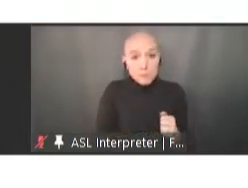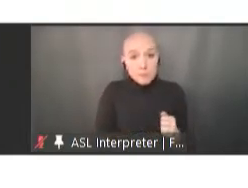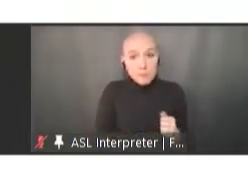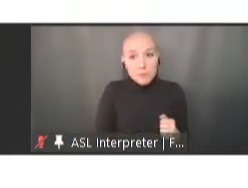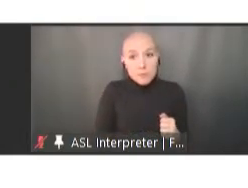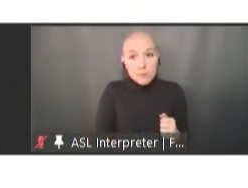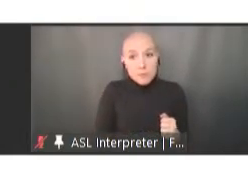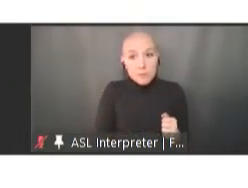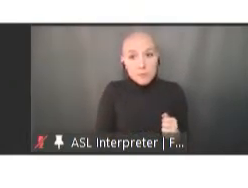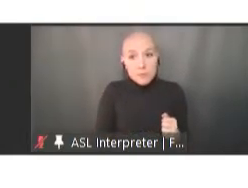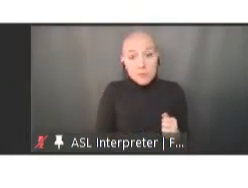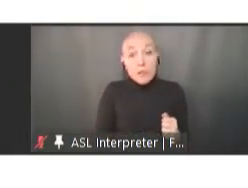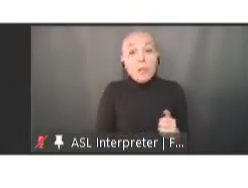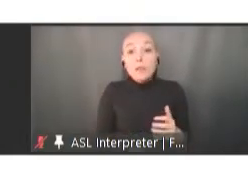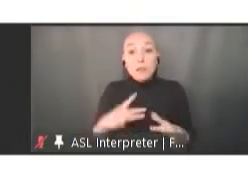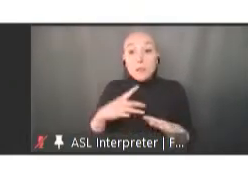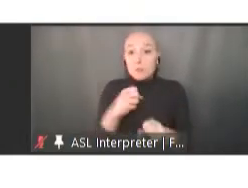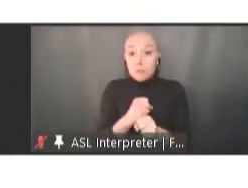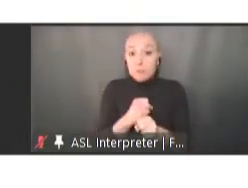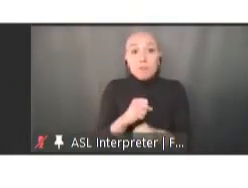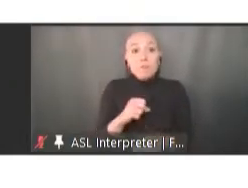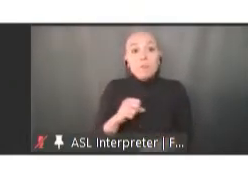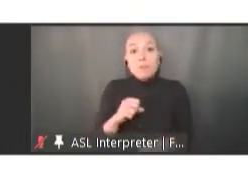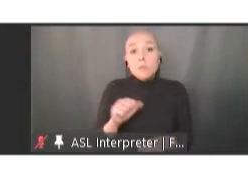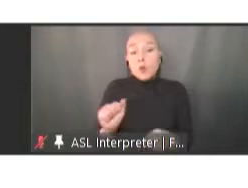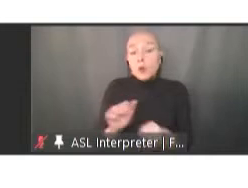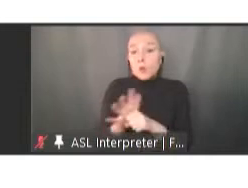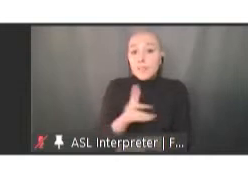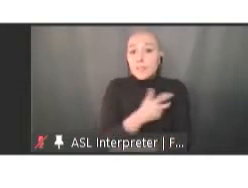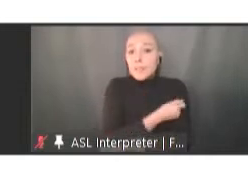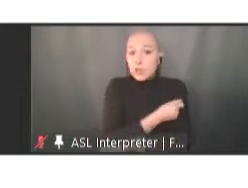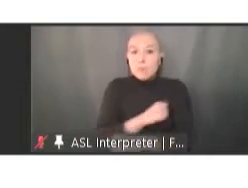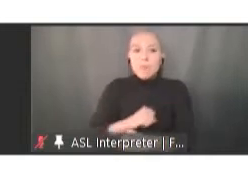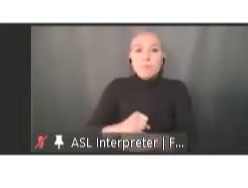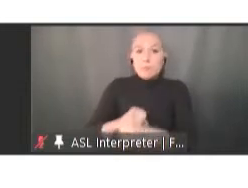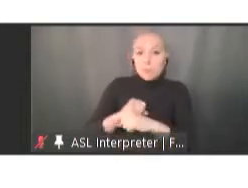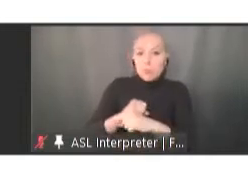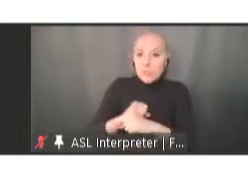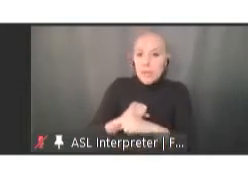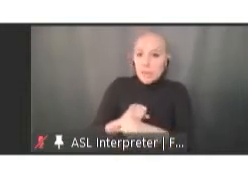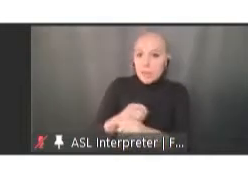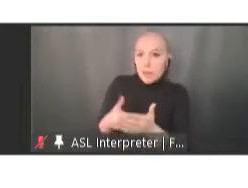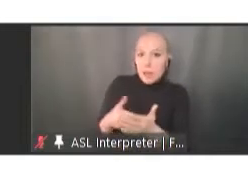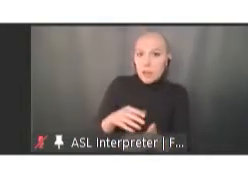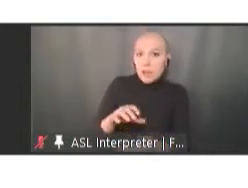In summary, COVID-19 vaccination protects against SARS-CoV-2 infection,